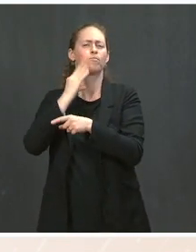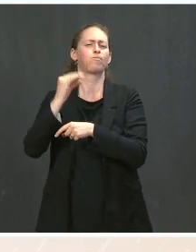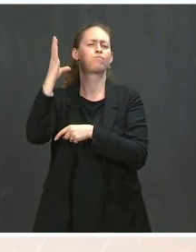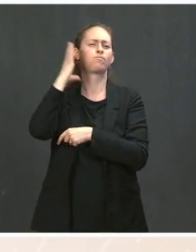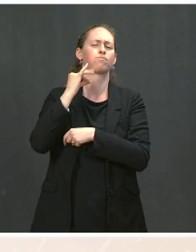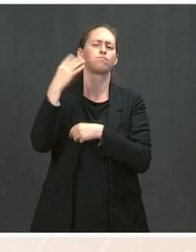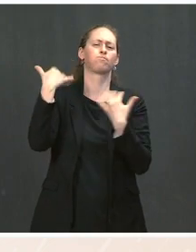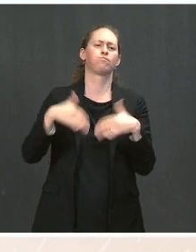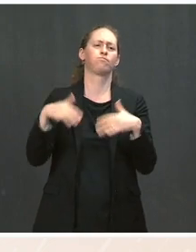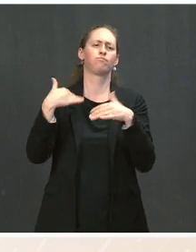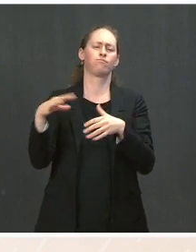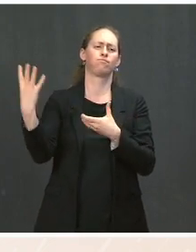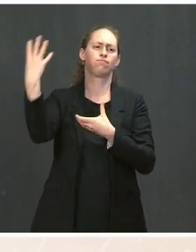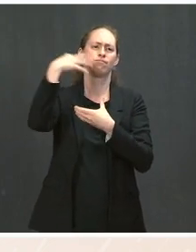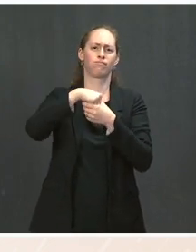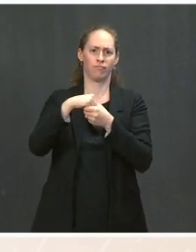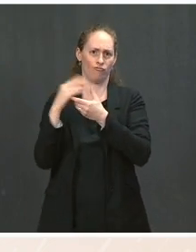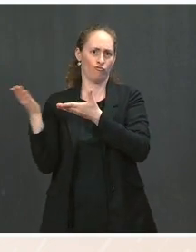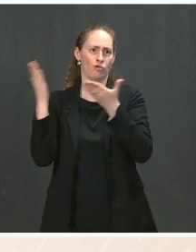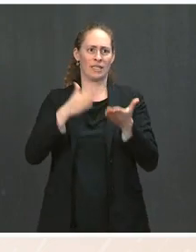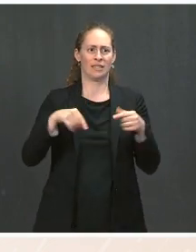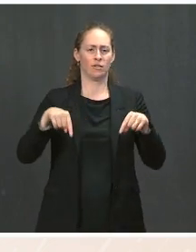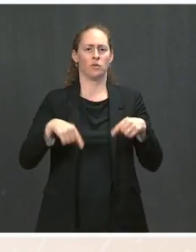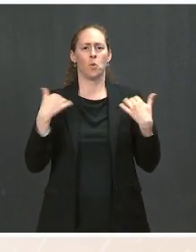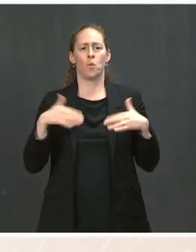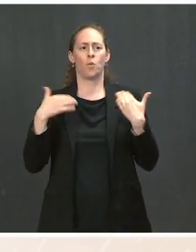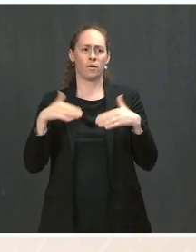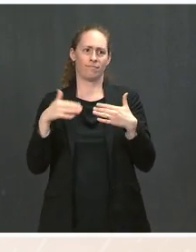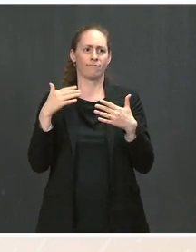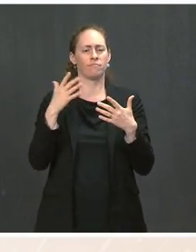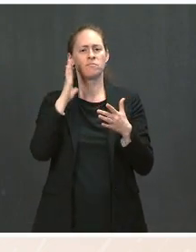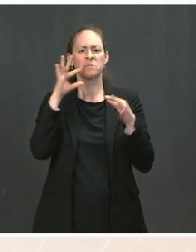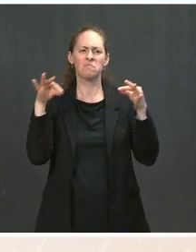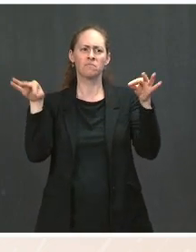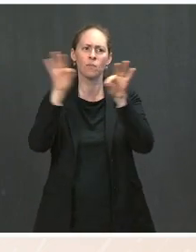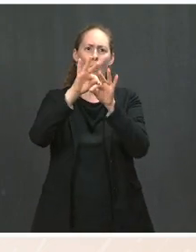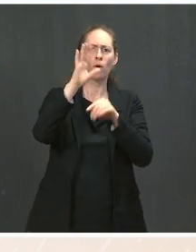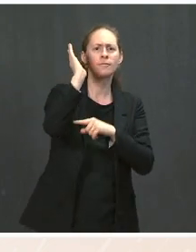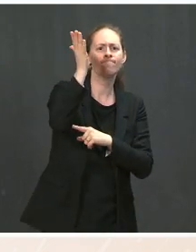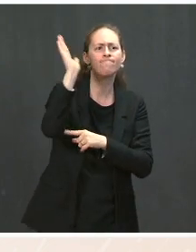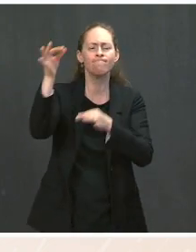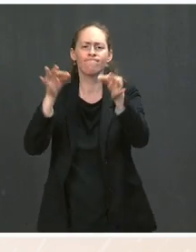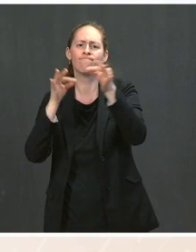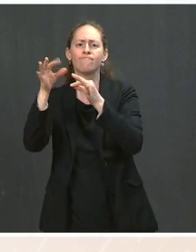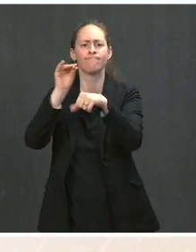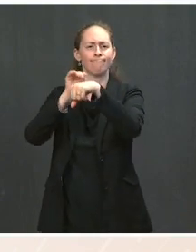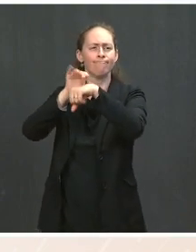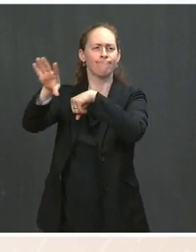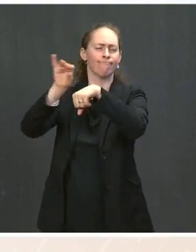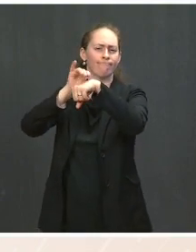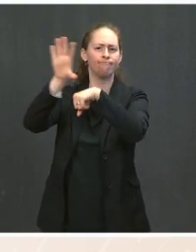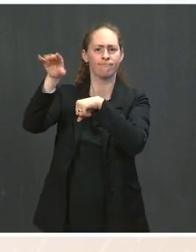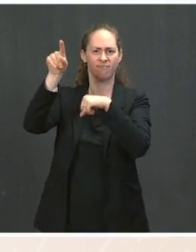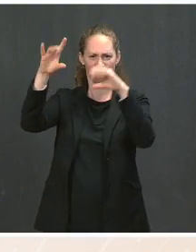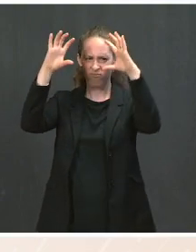where she will be a vital voice to advance the President and the administration's priorities. And we'll have a readout after that meeting,